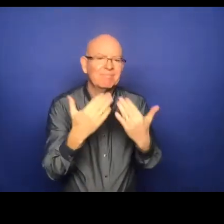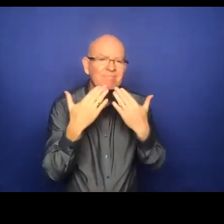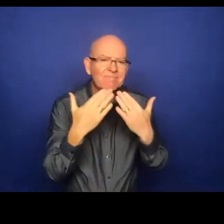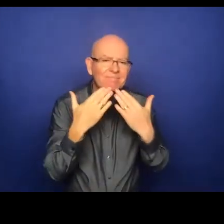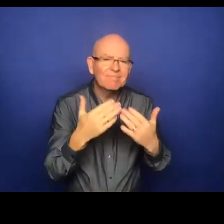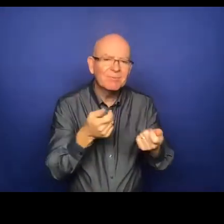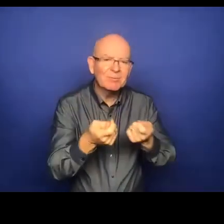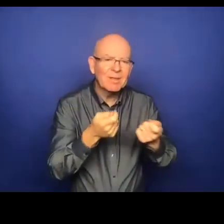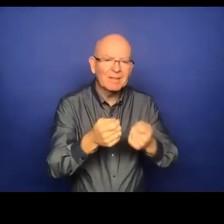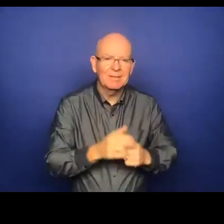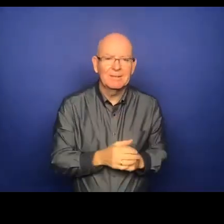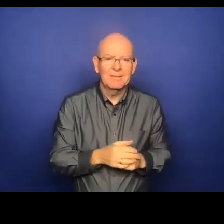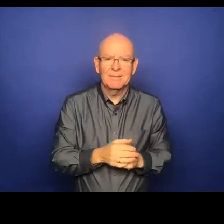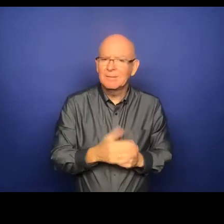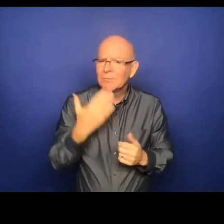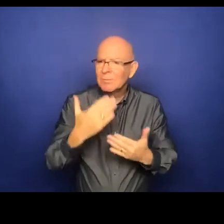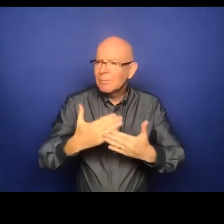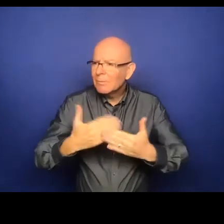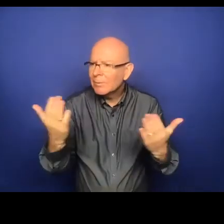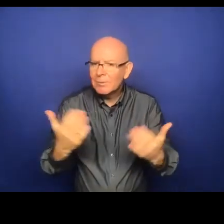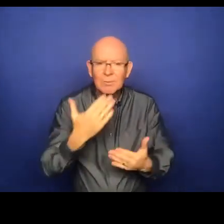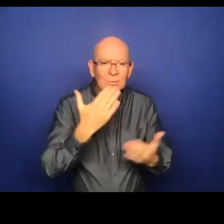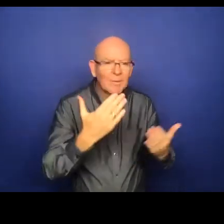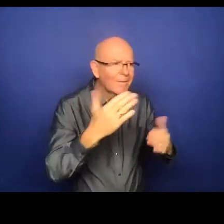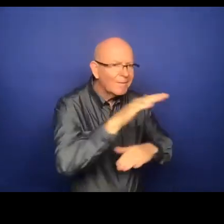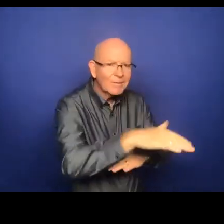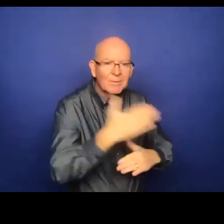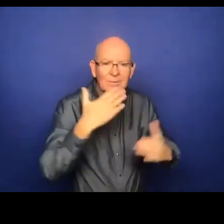event and I am very happy particularly